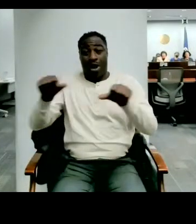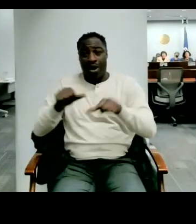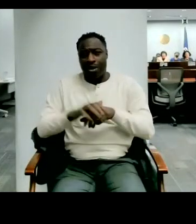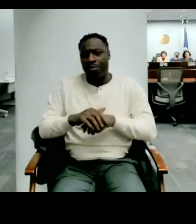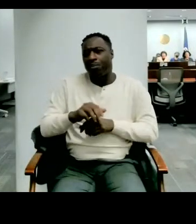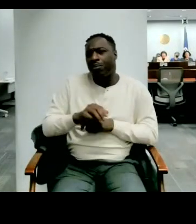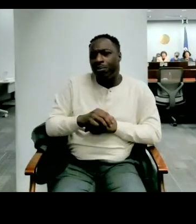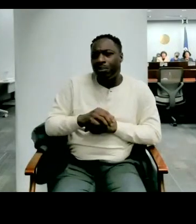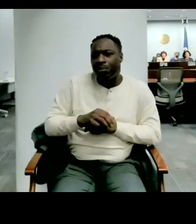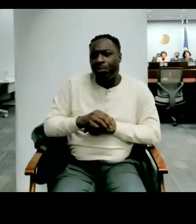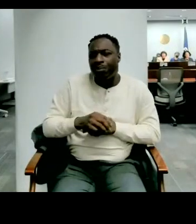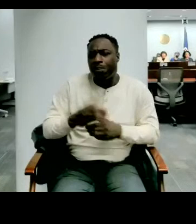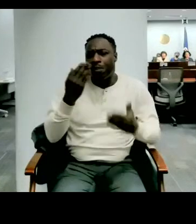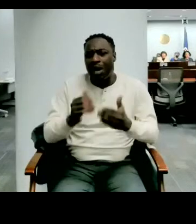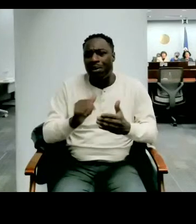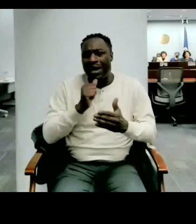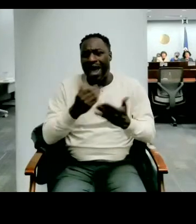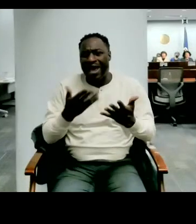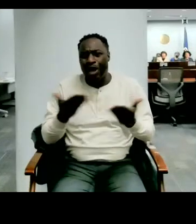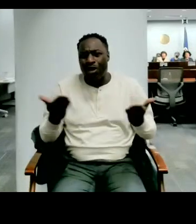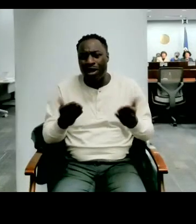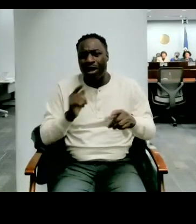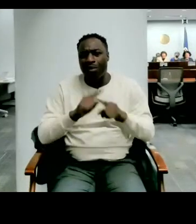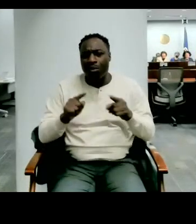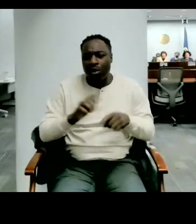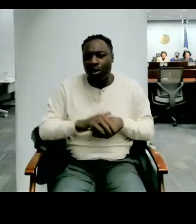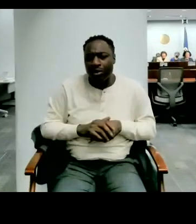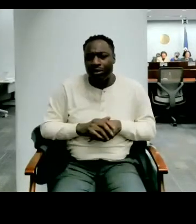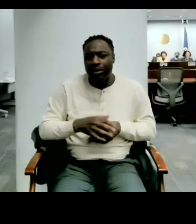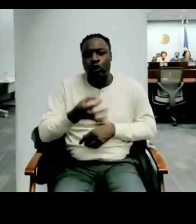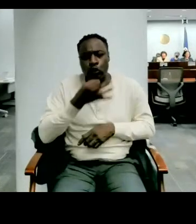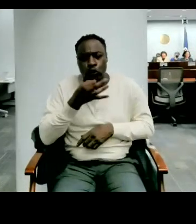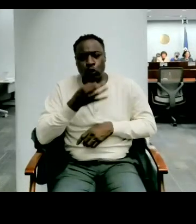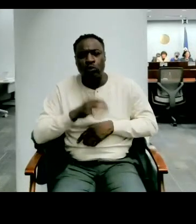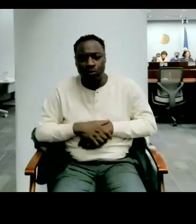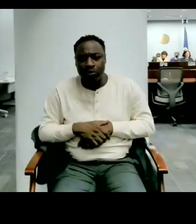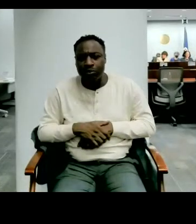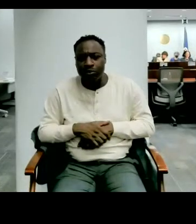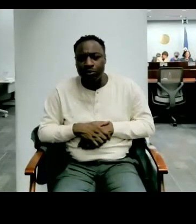it might not be here yet but coming like a freight train down the road there are